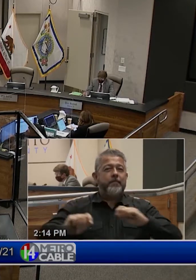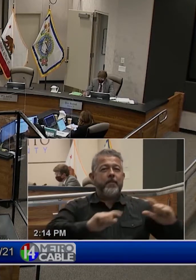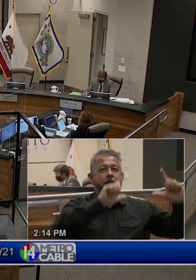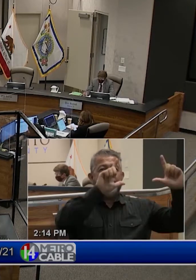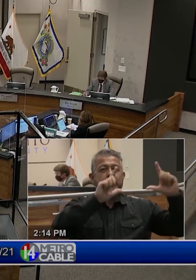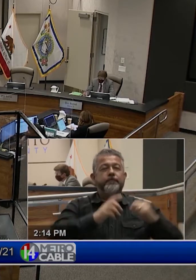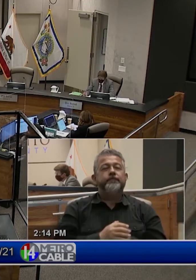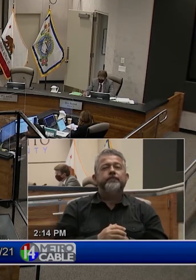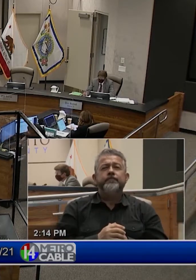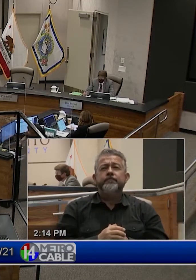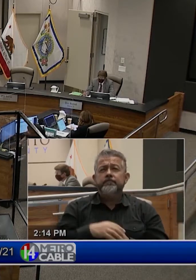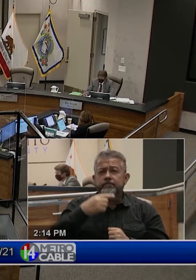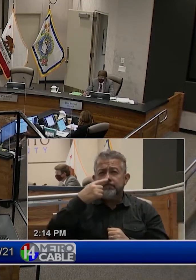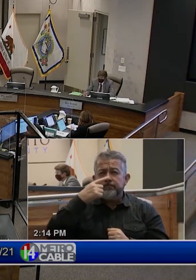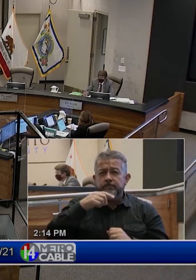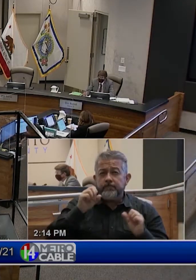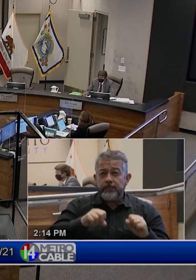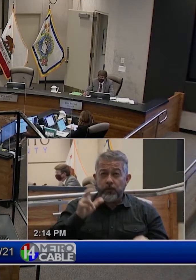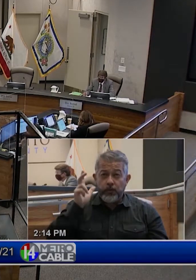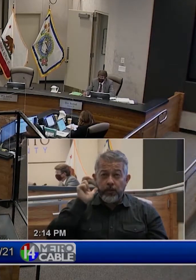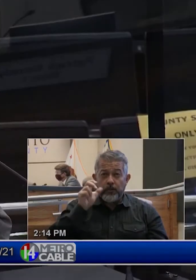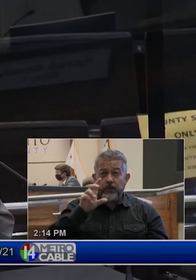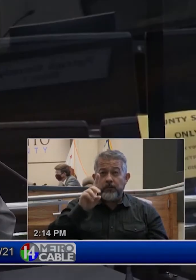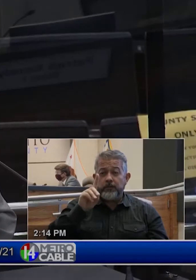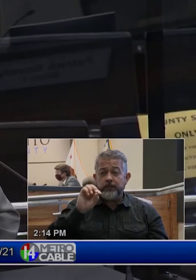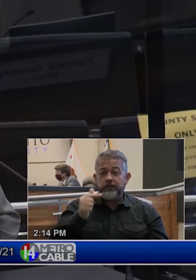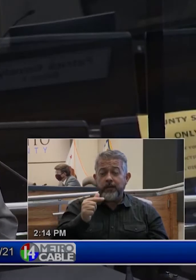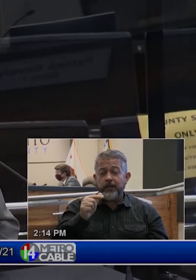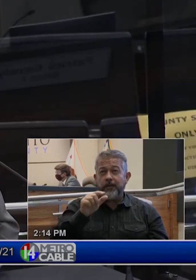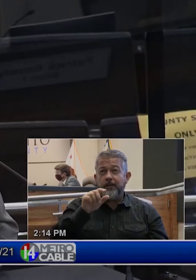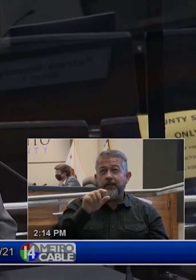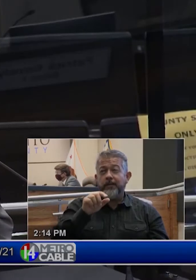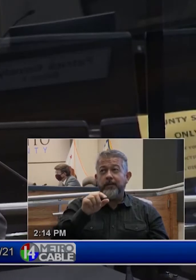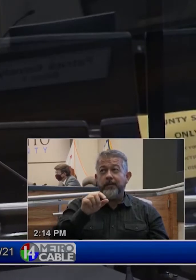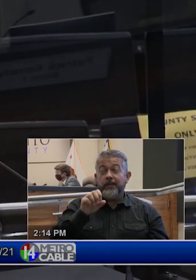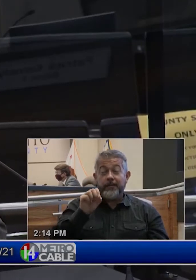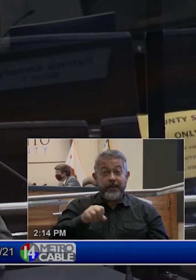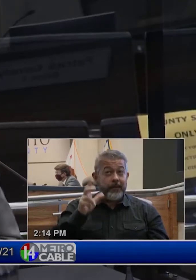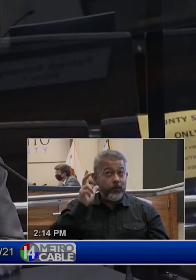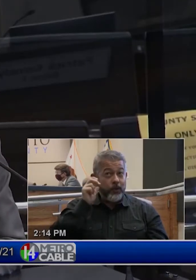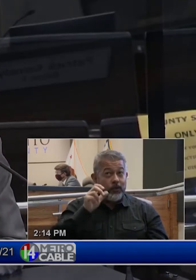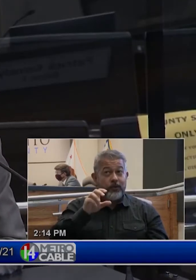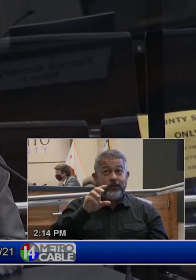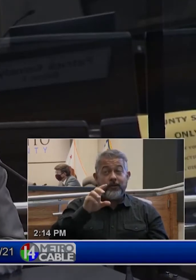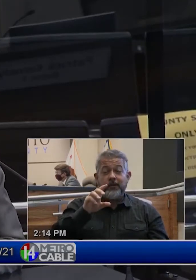PRESENTATION TO COME UP, HERE. CAN I ASK IF WE CAN HEAR DOUG CAN I ASK IF WE CAN HEAR DOUG YOKUM? YOKUM? I'M DOUG YOKUM.